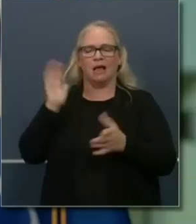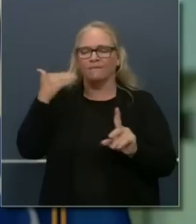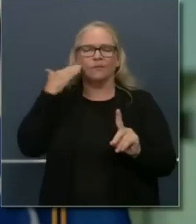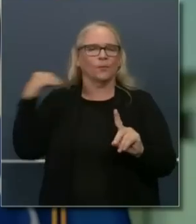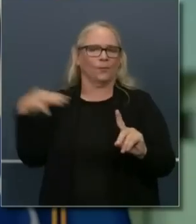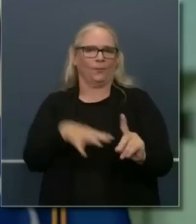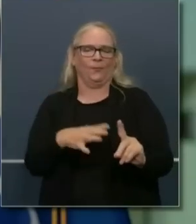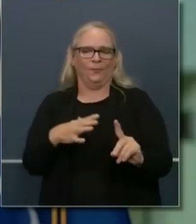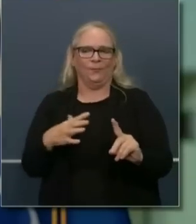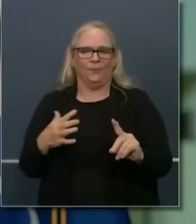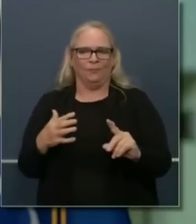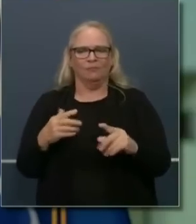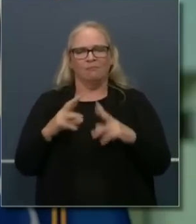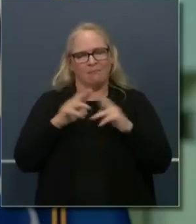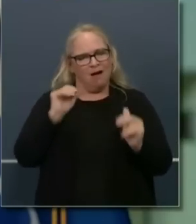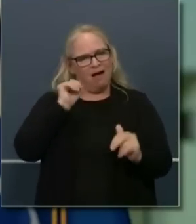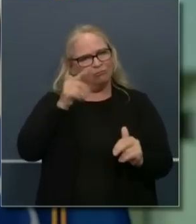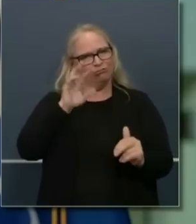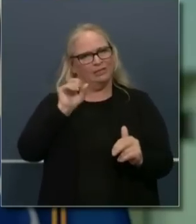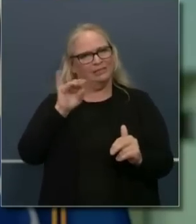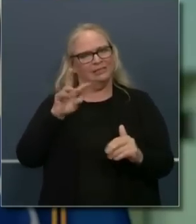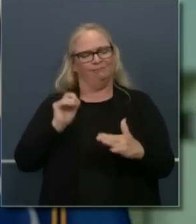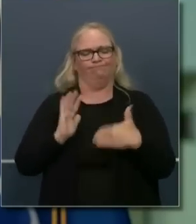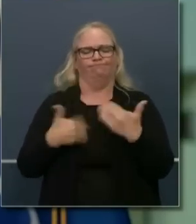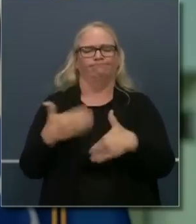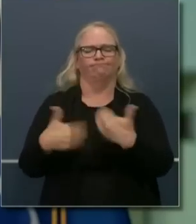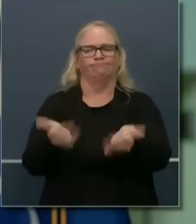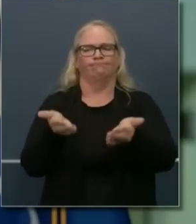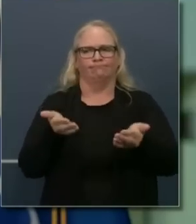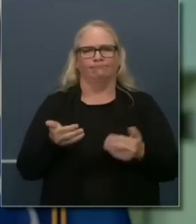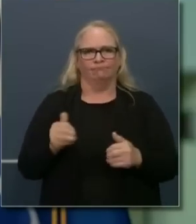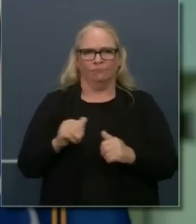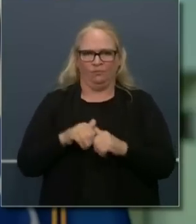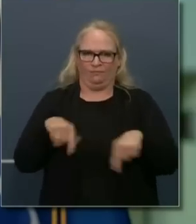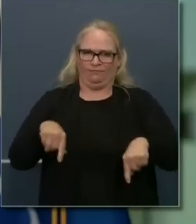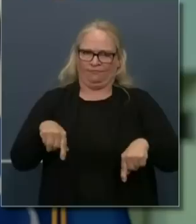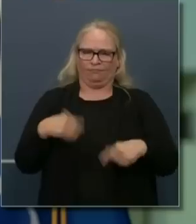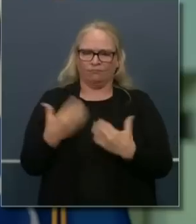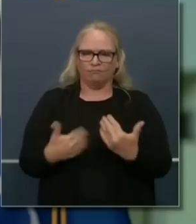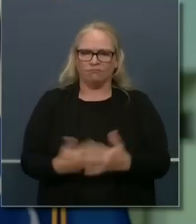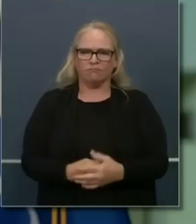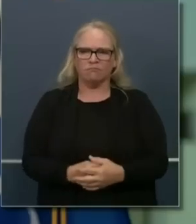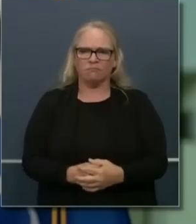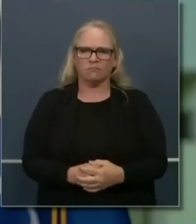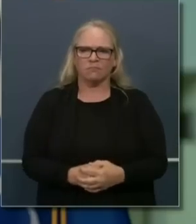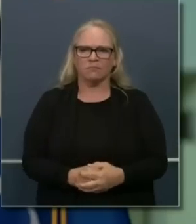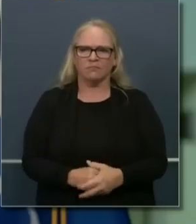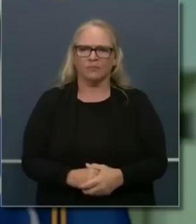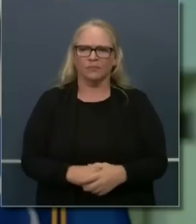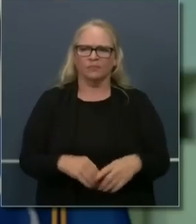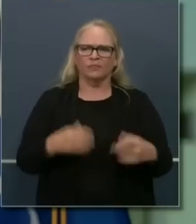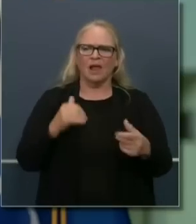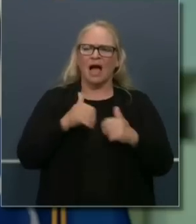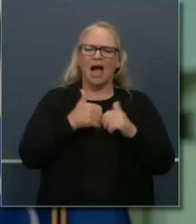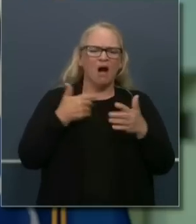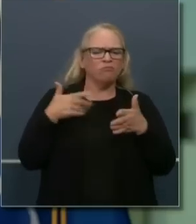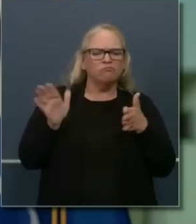PARTS OF THE WORLD AND FINALLY WE ARE ABLE TO MOVE FORWARD MORE AGGRESSIVELY HERE IN THE STATE OF CALIFORNIA. IT RELATES TO THE QUESTION